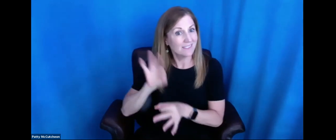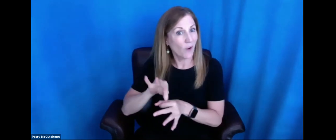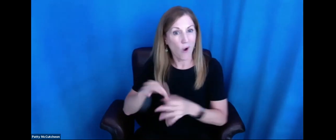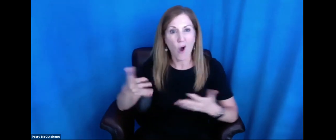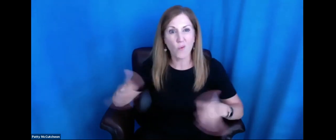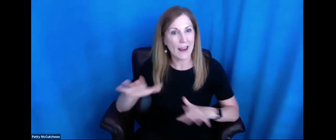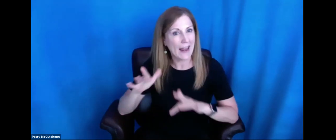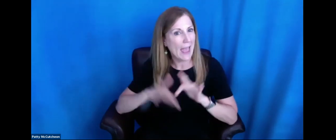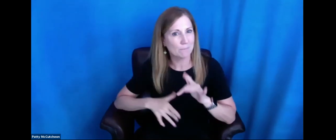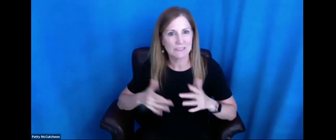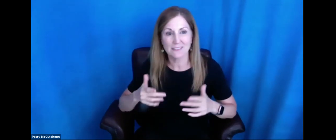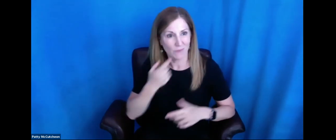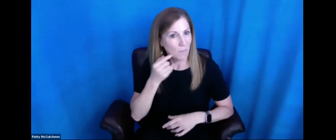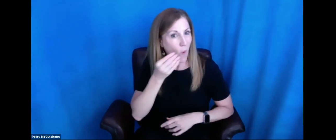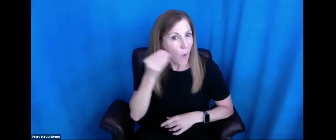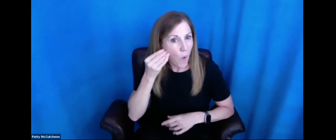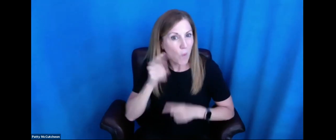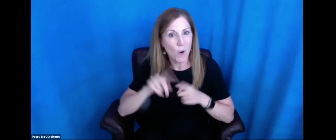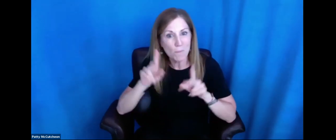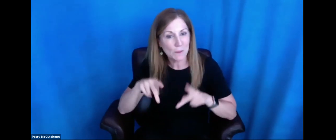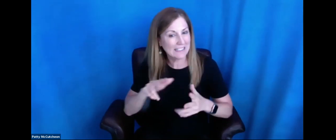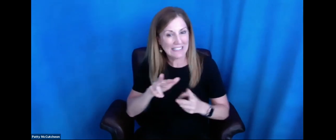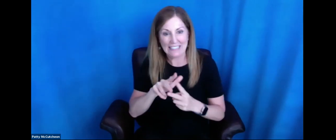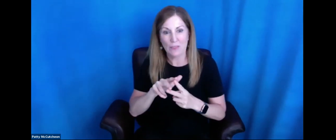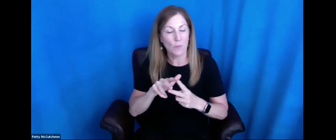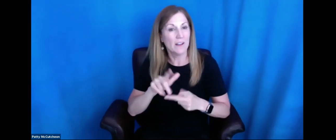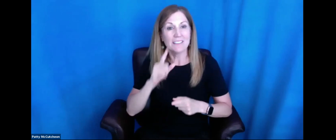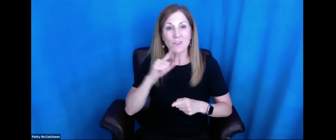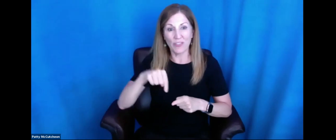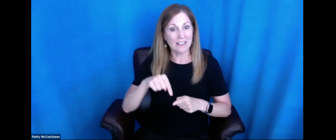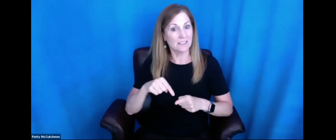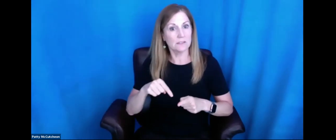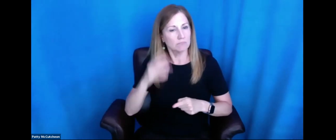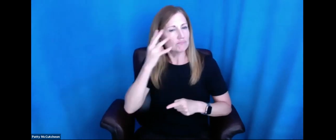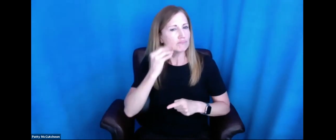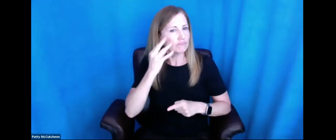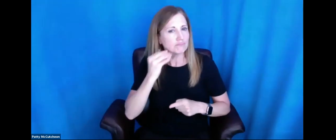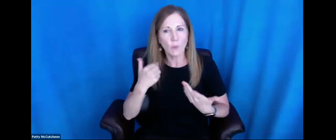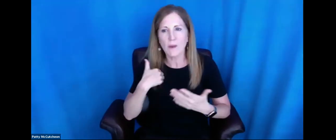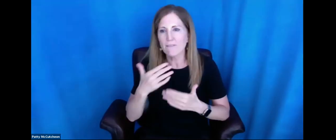Either from home or in person. So this isn't new. We have over -- almost a quarter of voters who already,